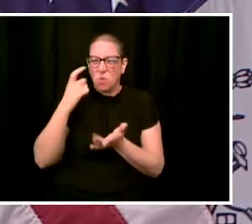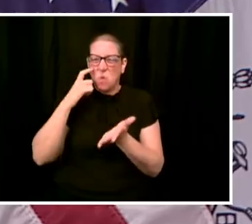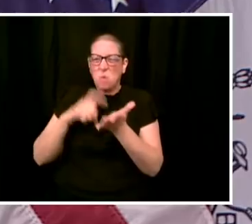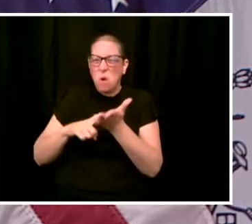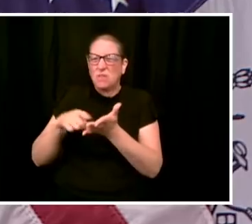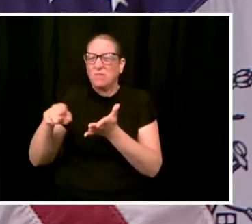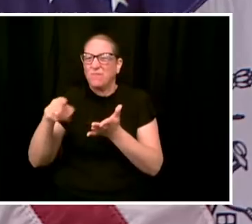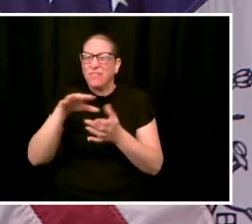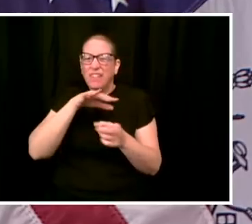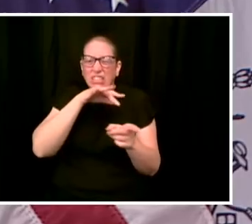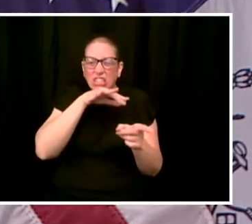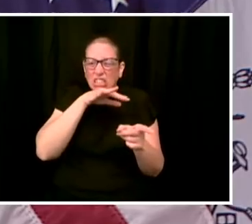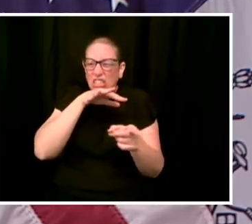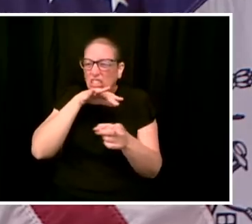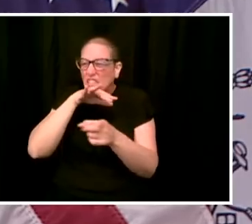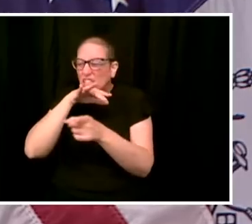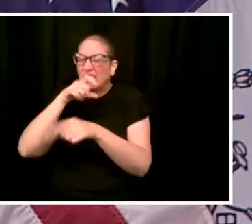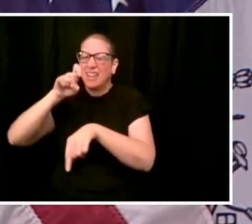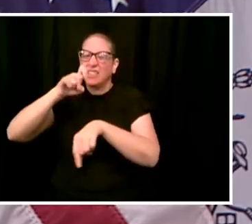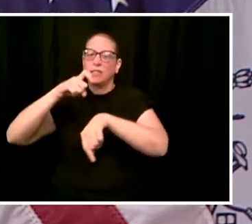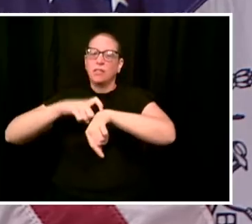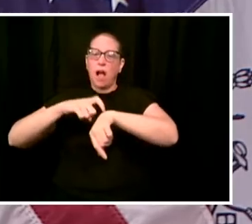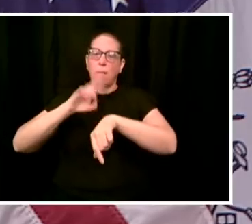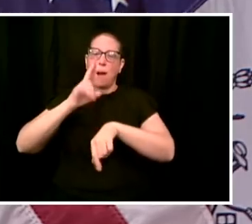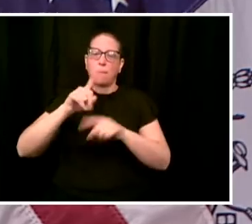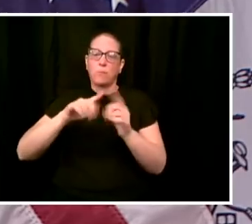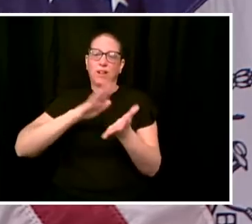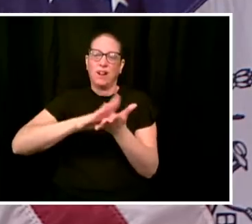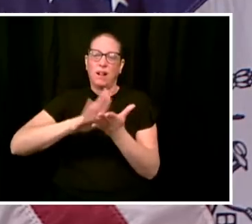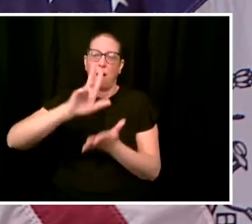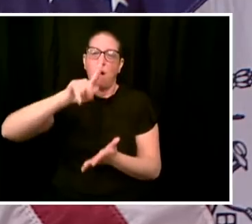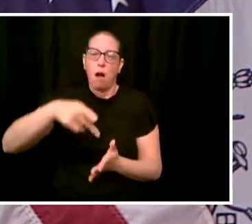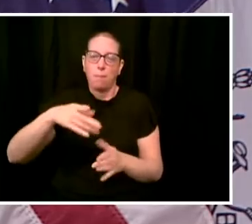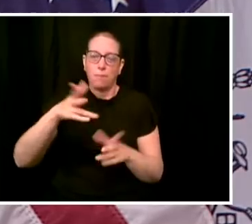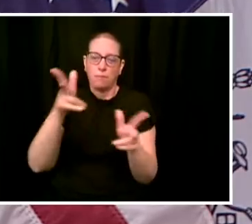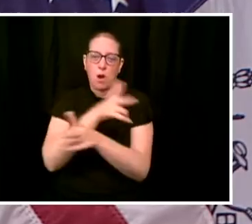WITH THE STANDARDS. ONLY IN THEAS LT FEW DAYS DO THEY